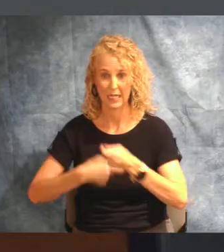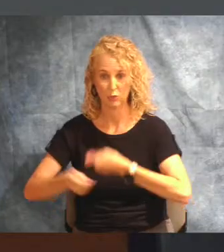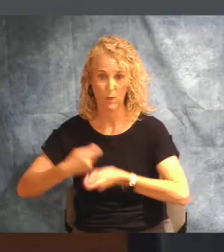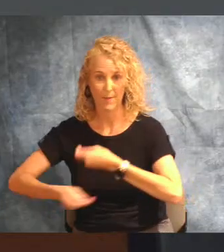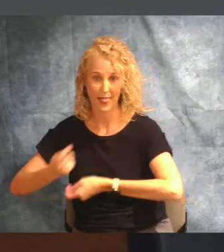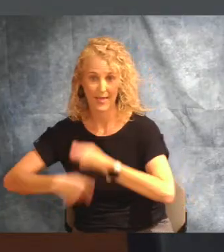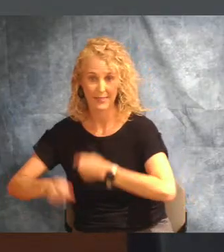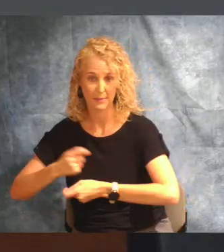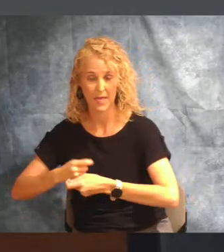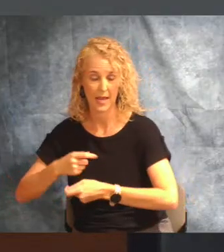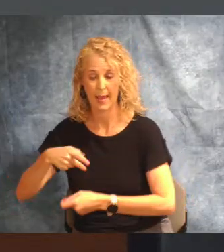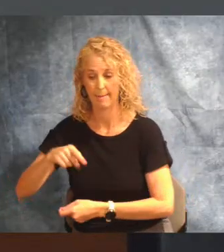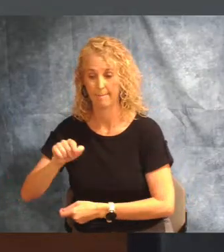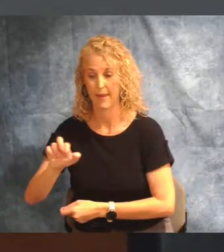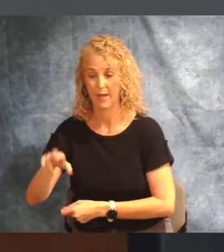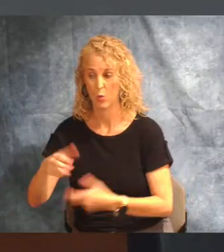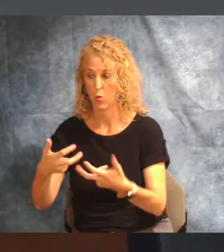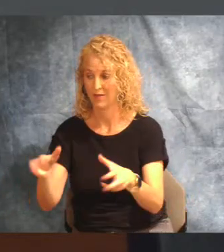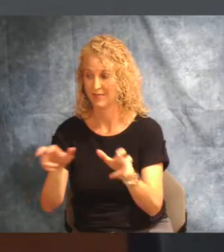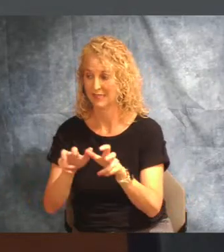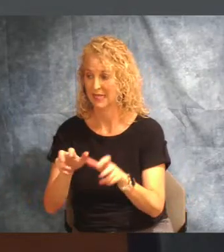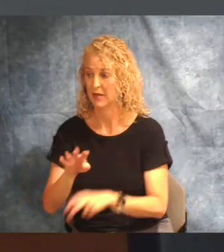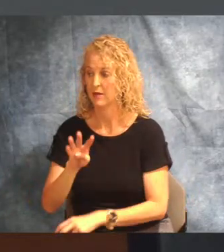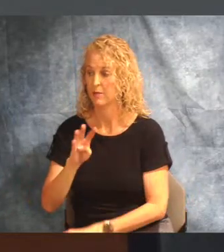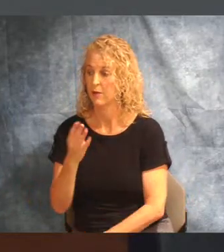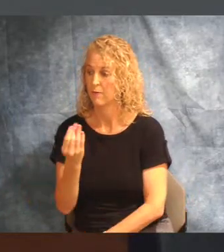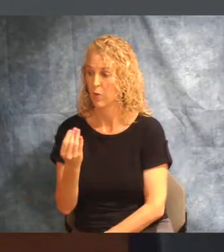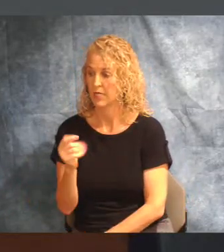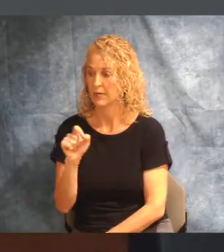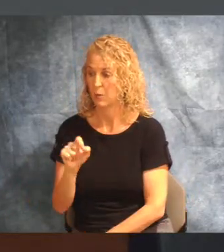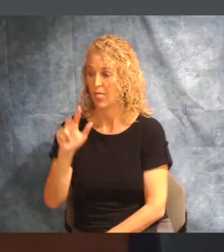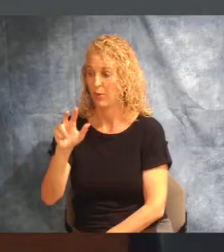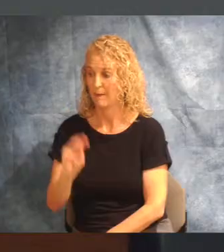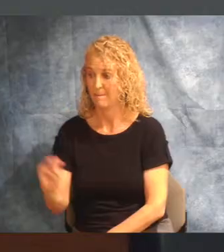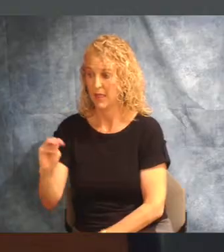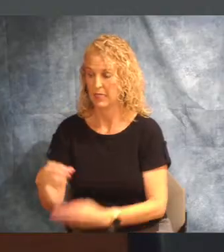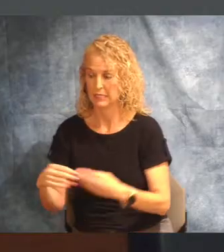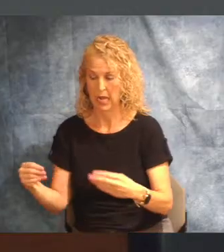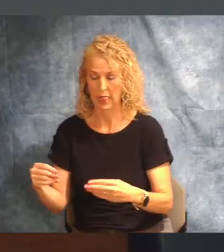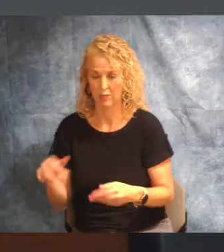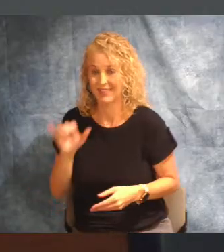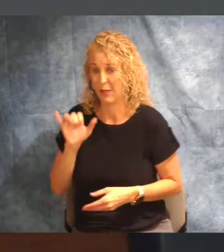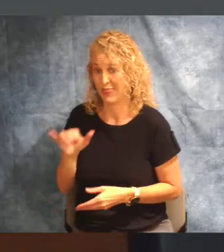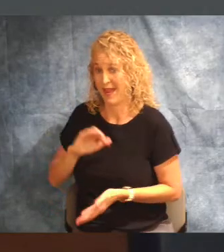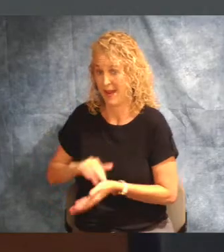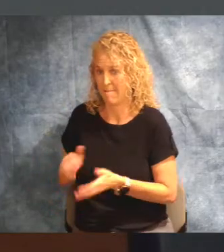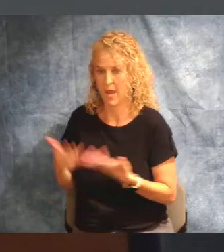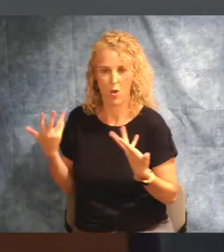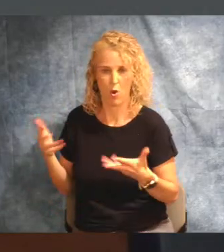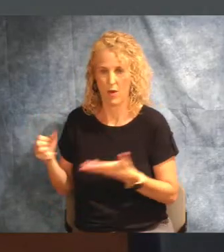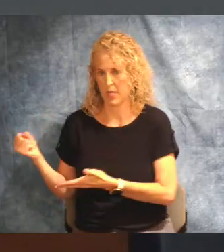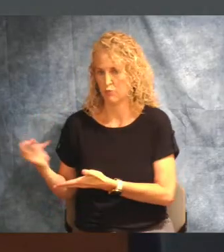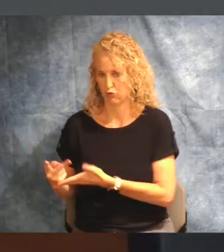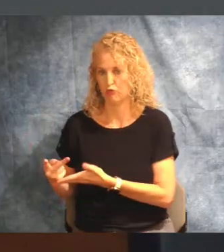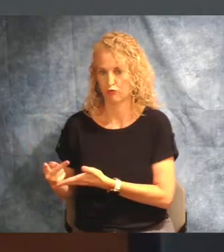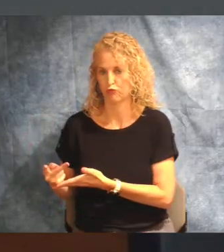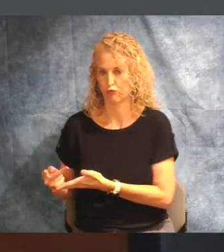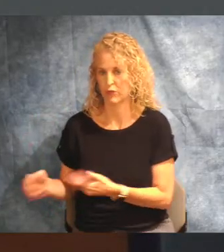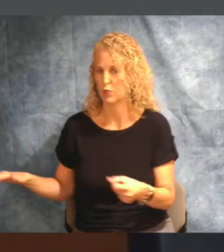$14.3 million. This is part of the overall renovation program at Paycor Stadium. So,